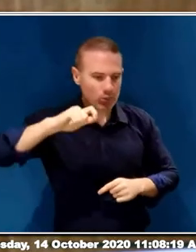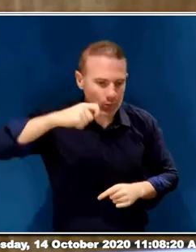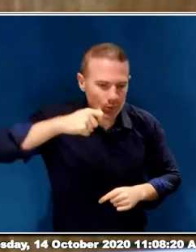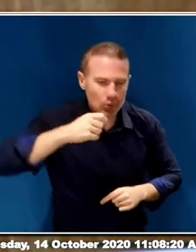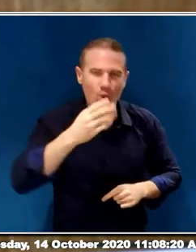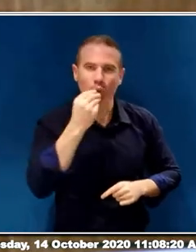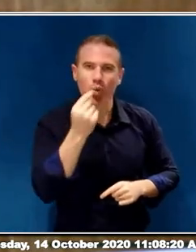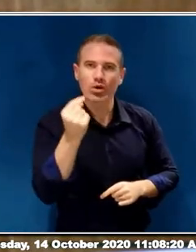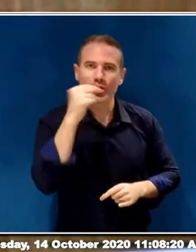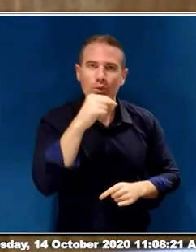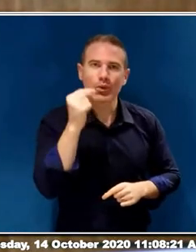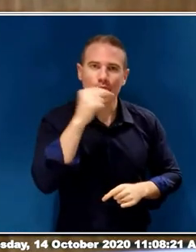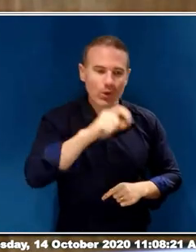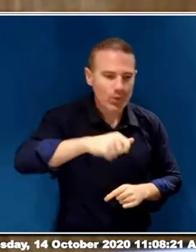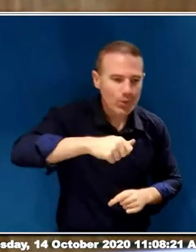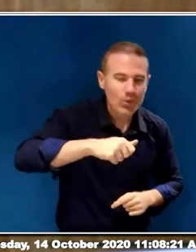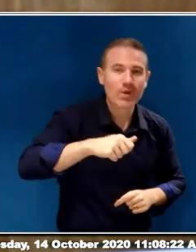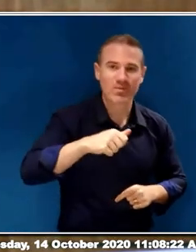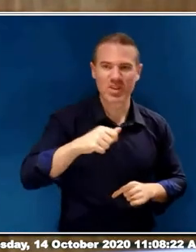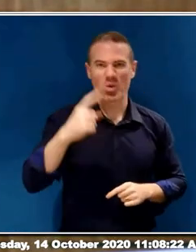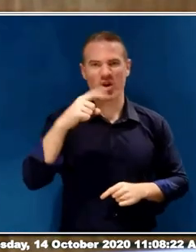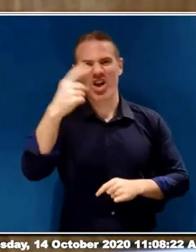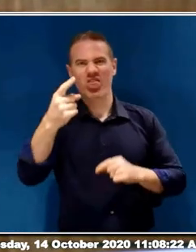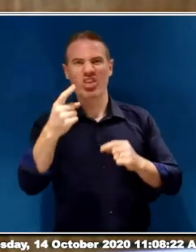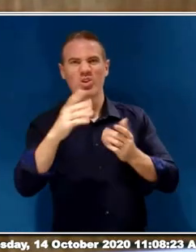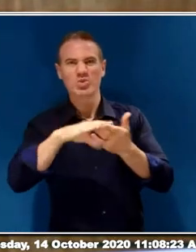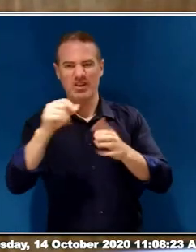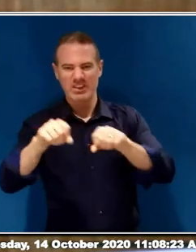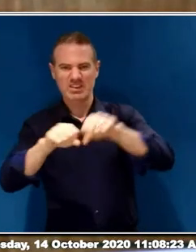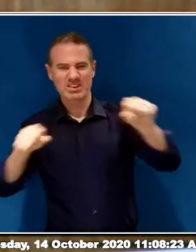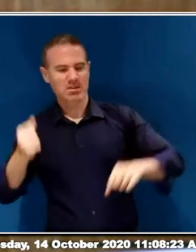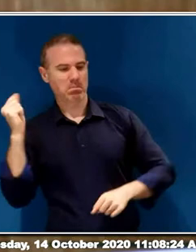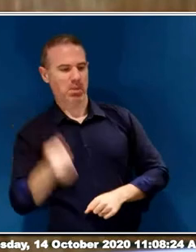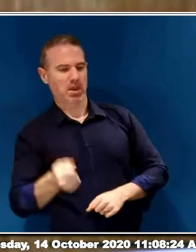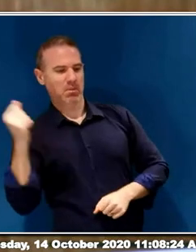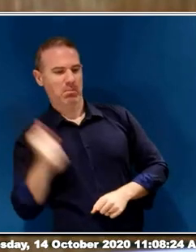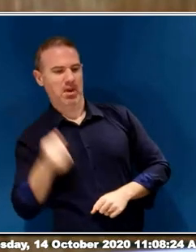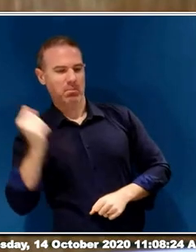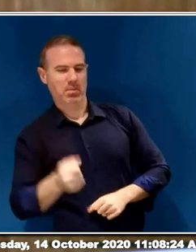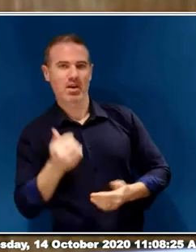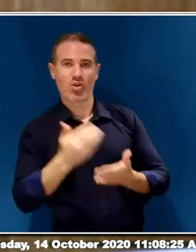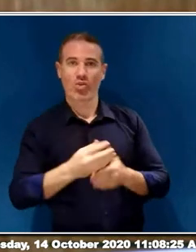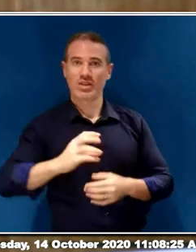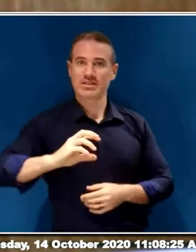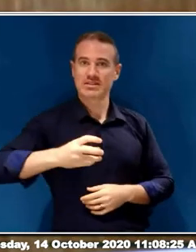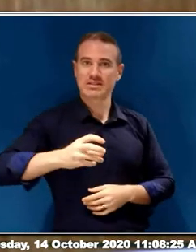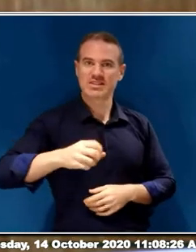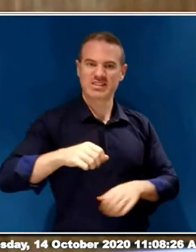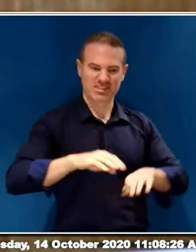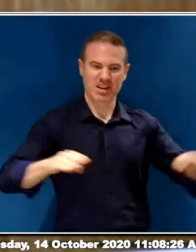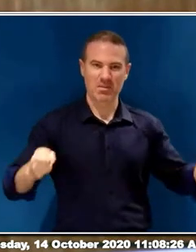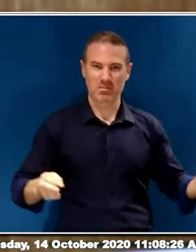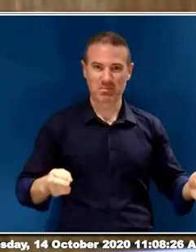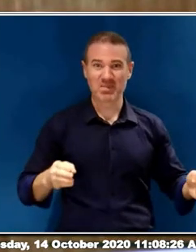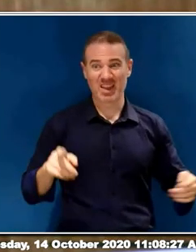It was quite noisy. Kobe was able to acknowledge that it was distressing him. He asked the student to stop.